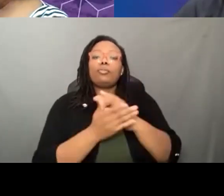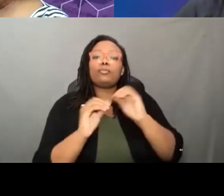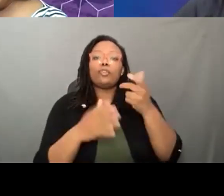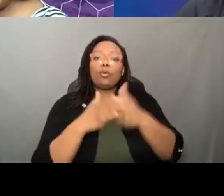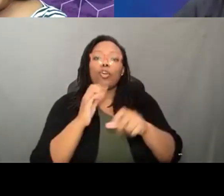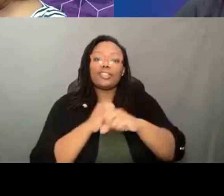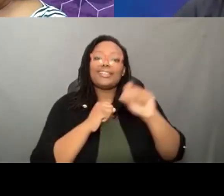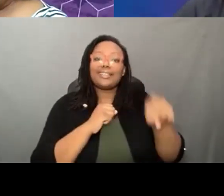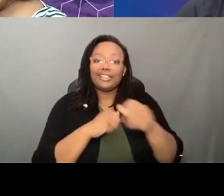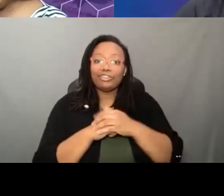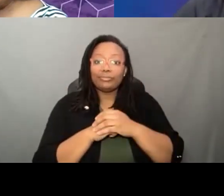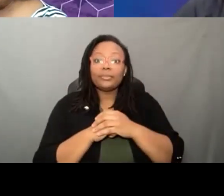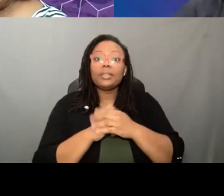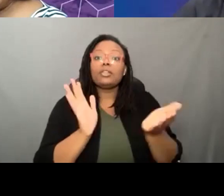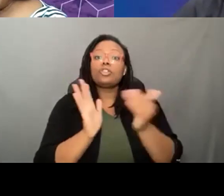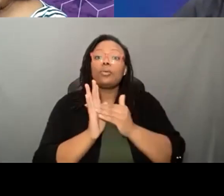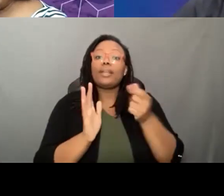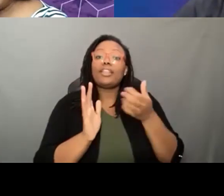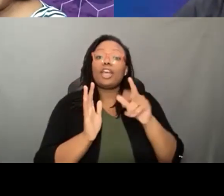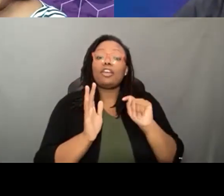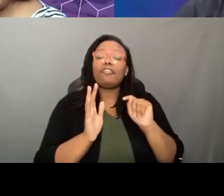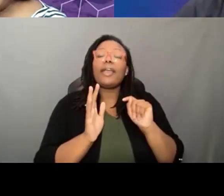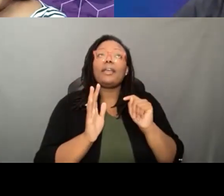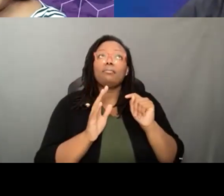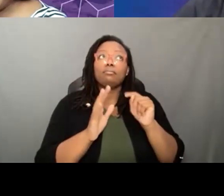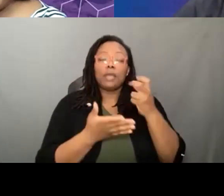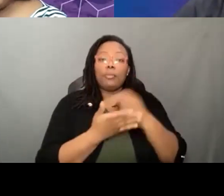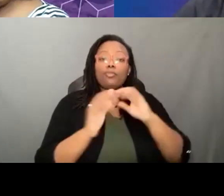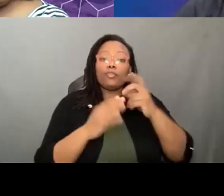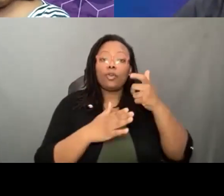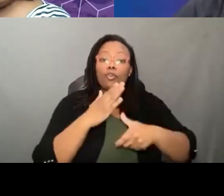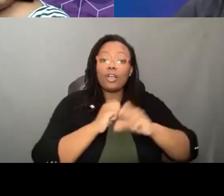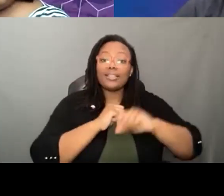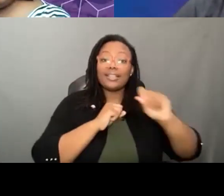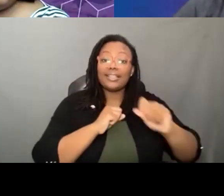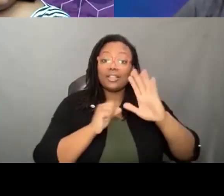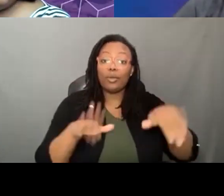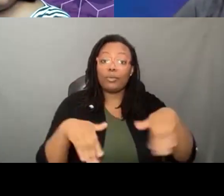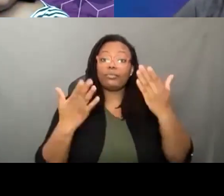So again, that grantee-approved, no-cost extension is we give you, as the organization,